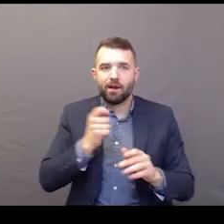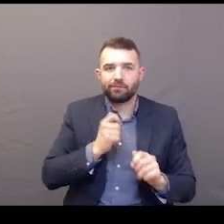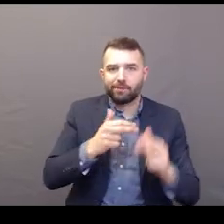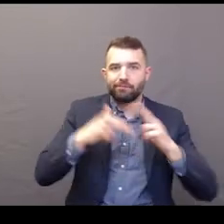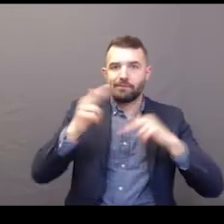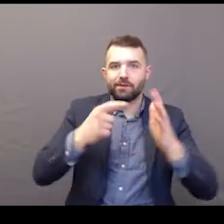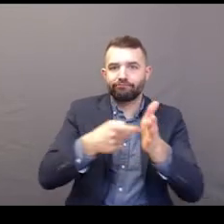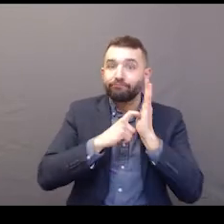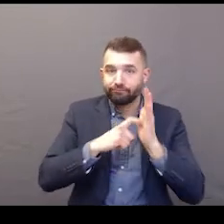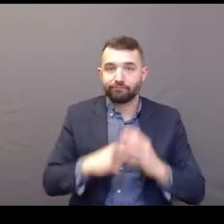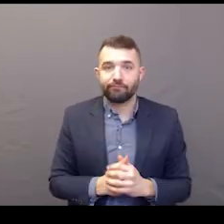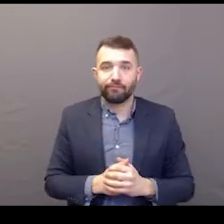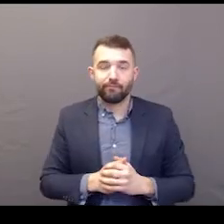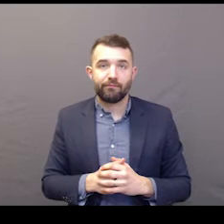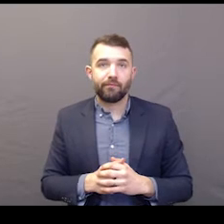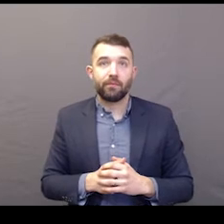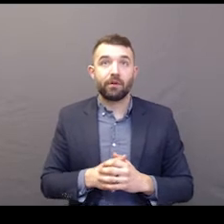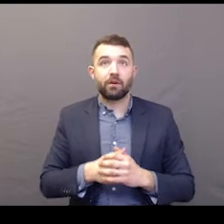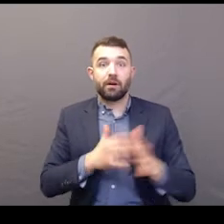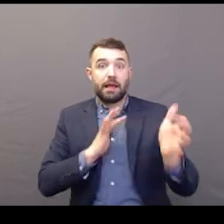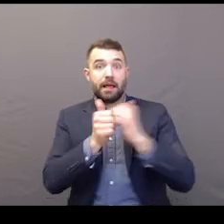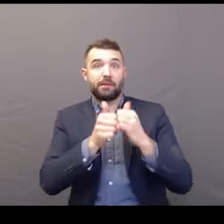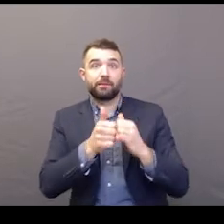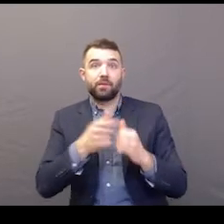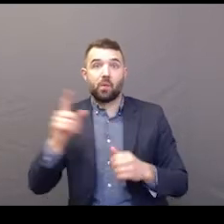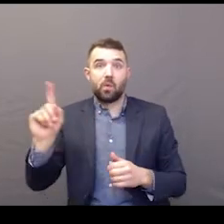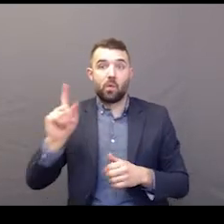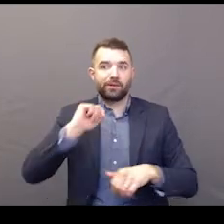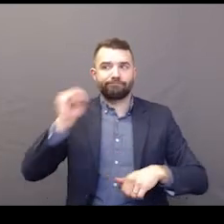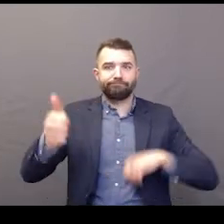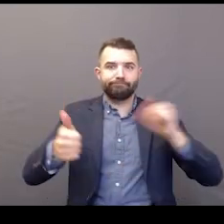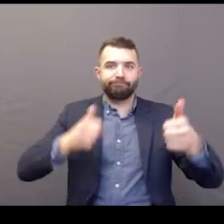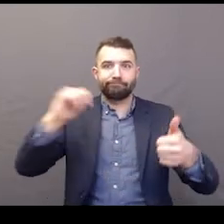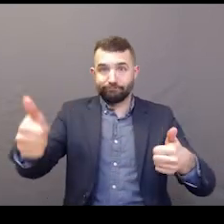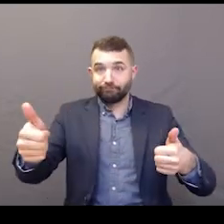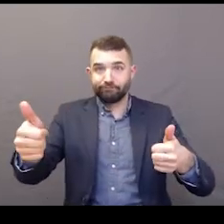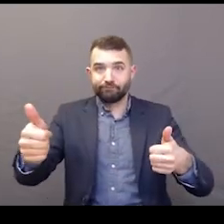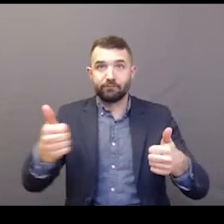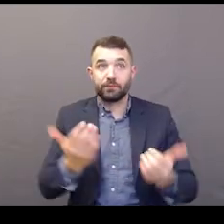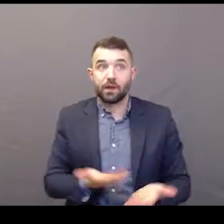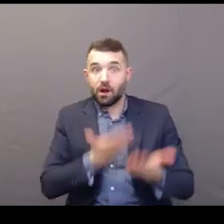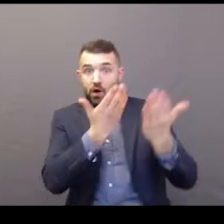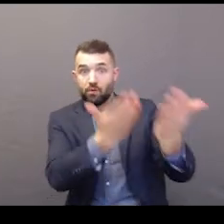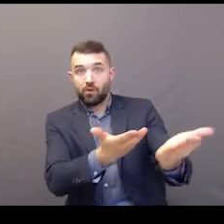We’ve made an update to station locations since 2019, and we propose to not include a Stride BRT